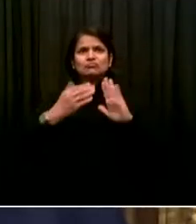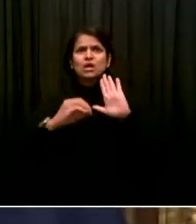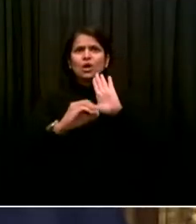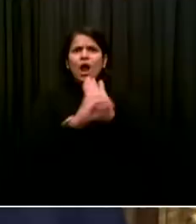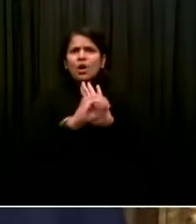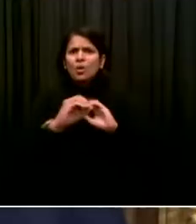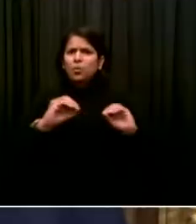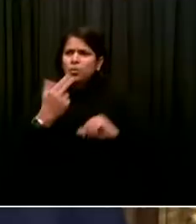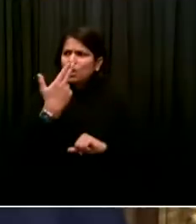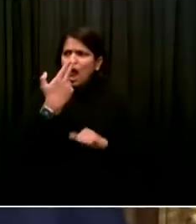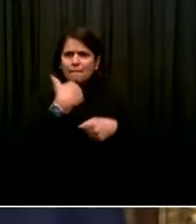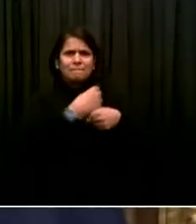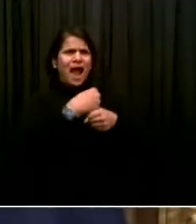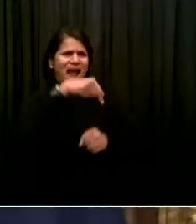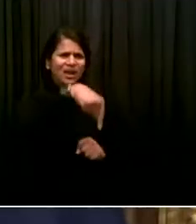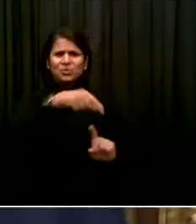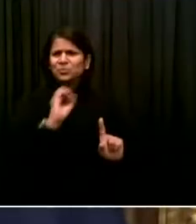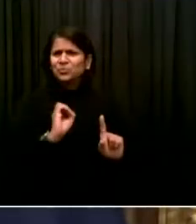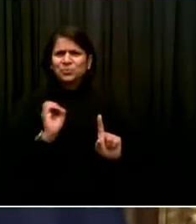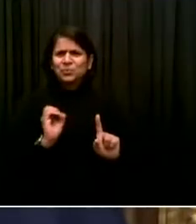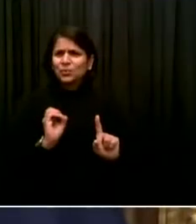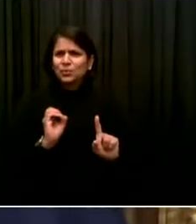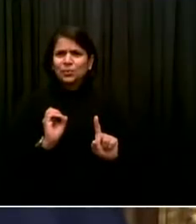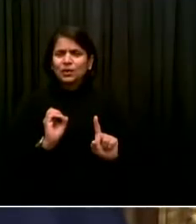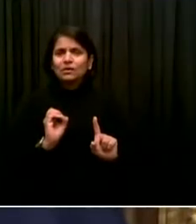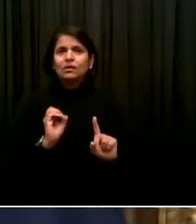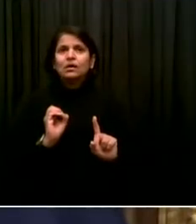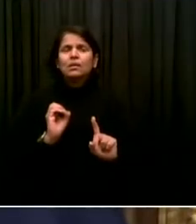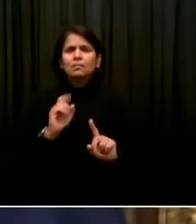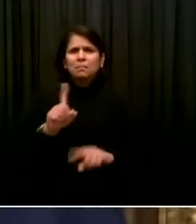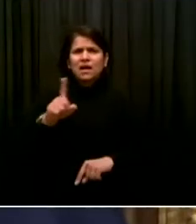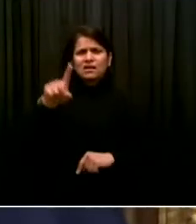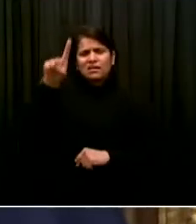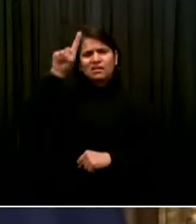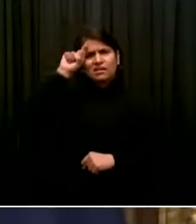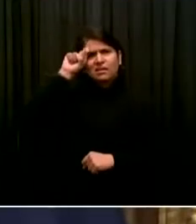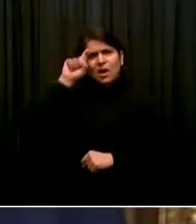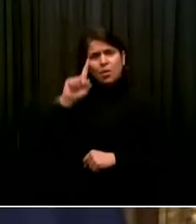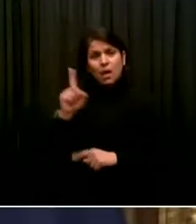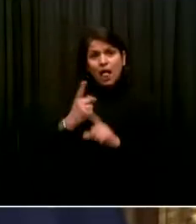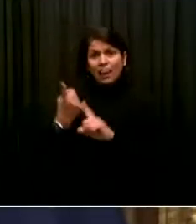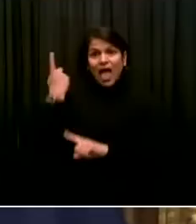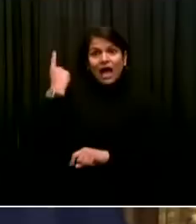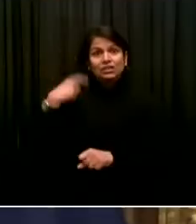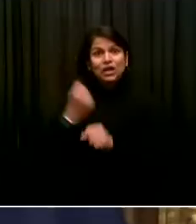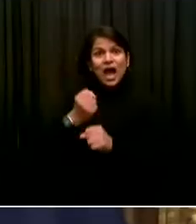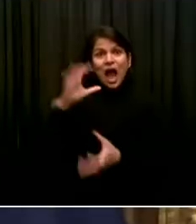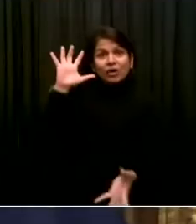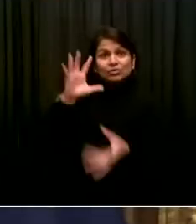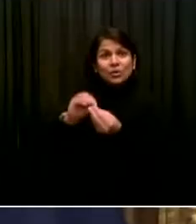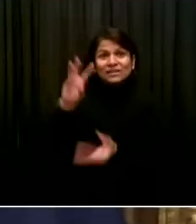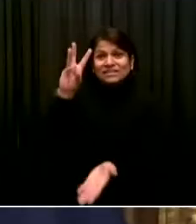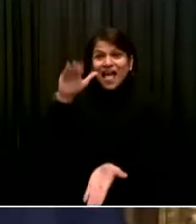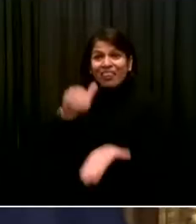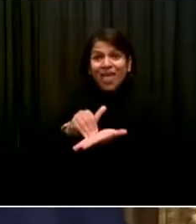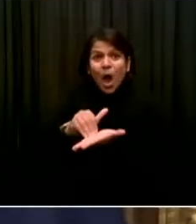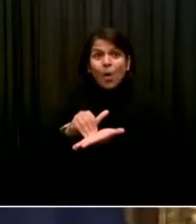INTERRA STATE GUN TRACING CONSORTIUM. THERE ARE NO GUN MANUFACTURERS IN NEW YORK CITY